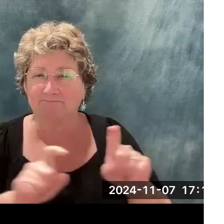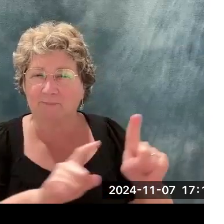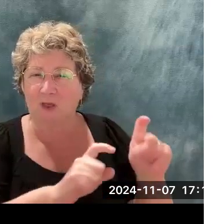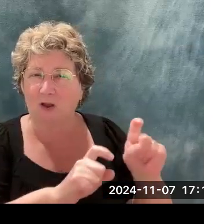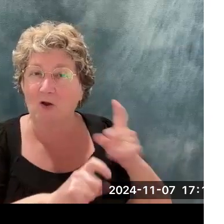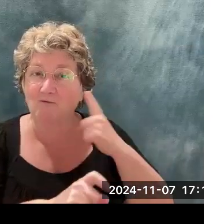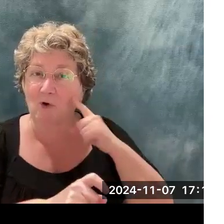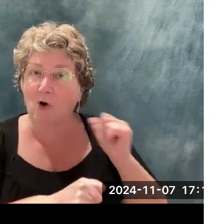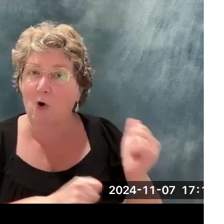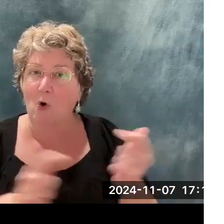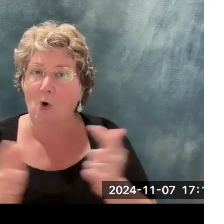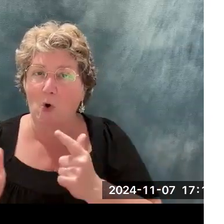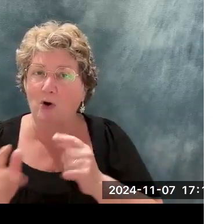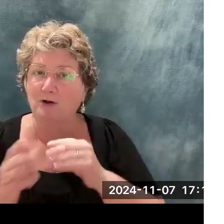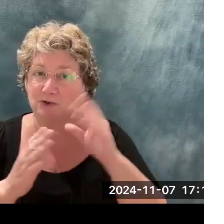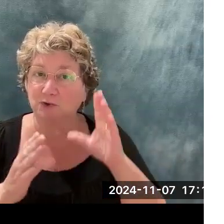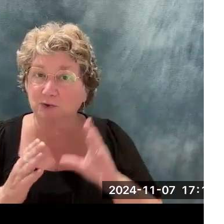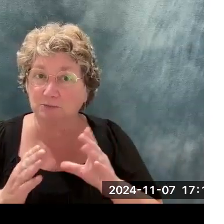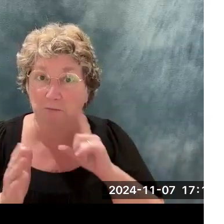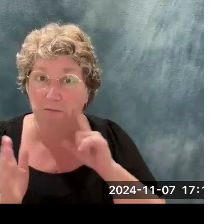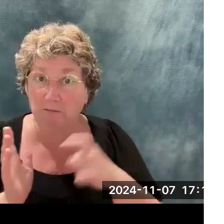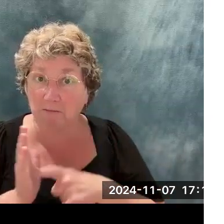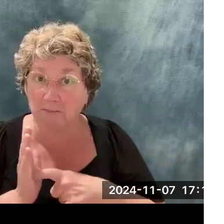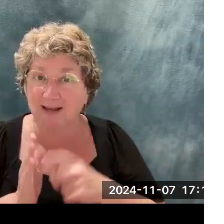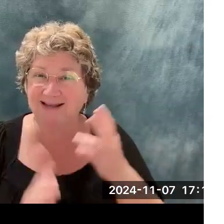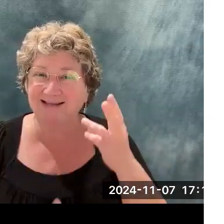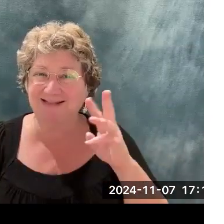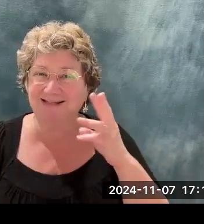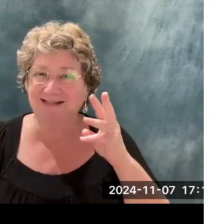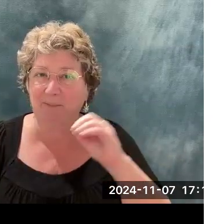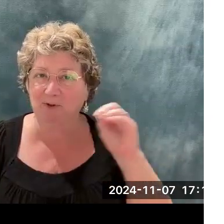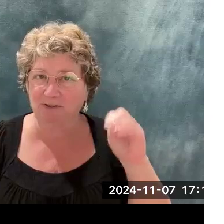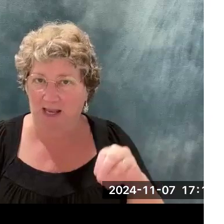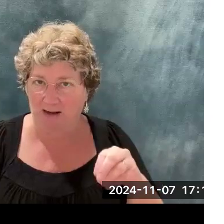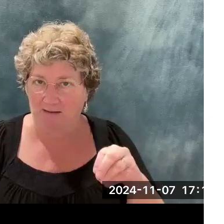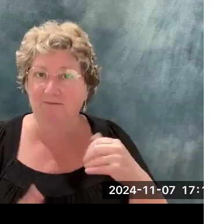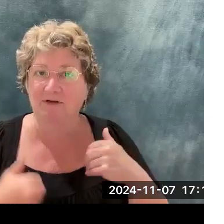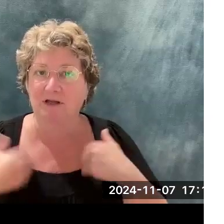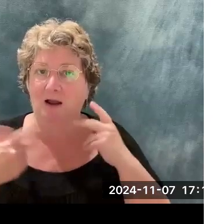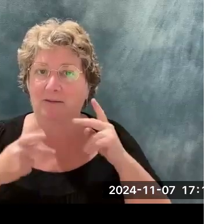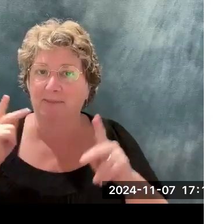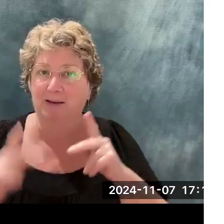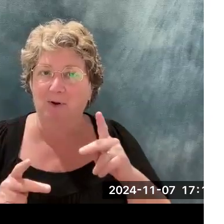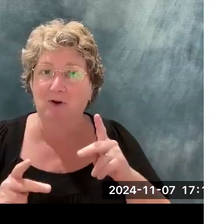what that found was that 16% of youth reported seriously considering attempting suicide.